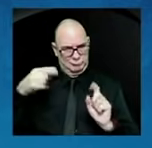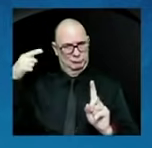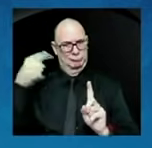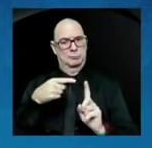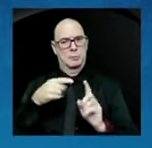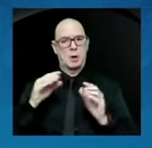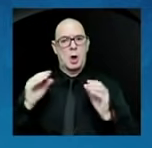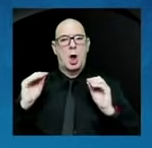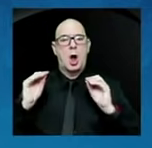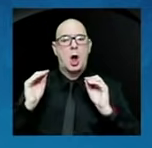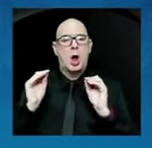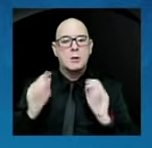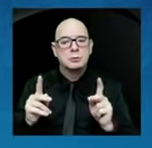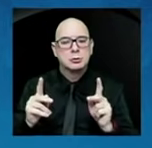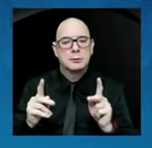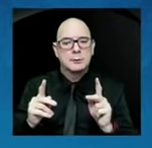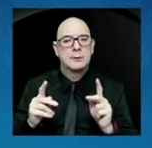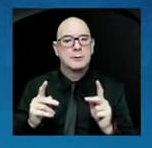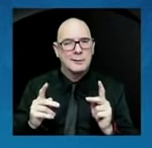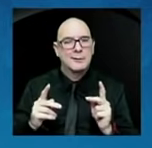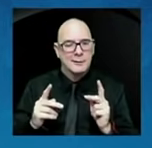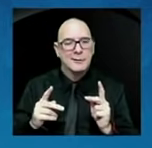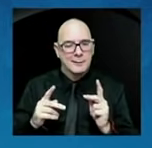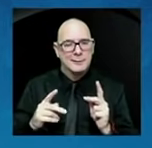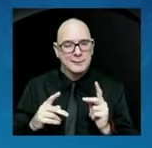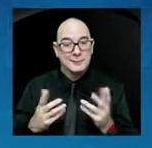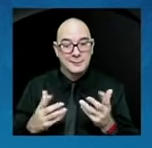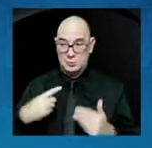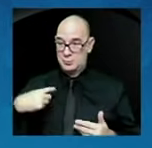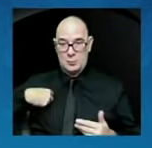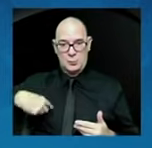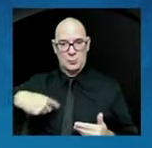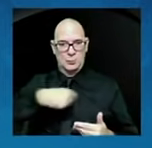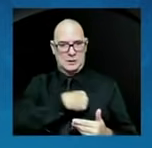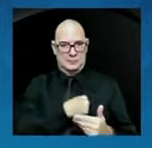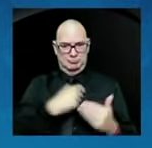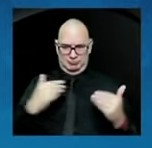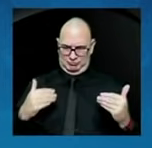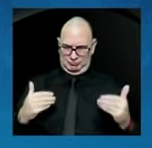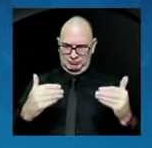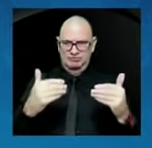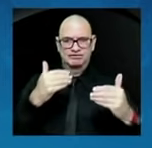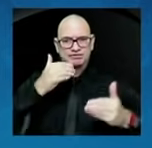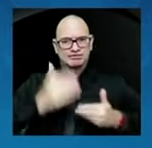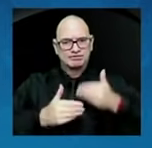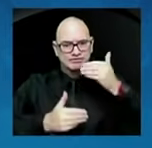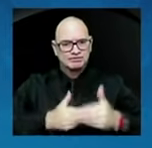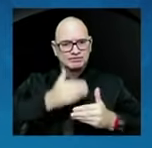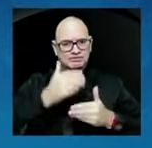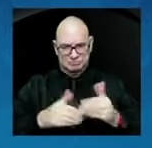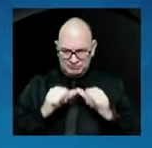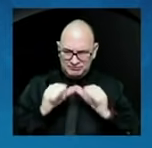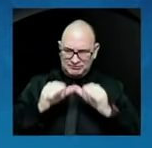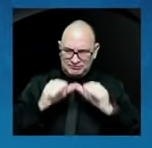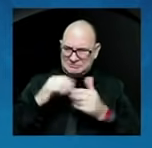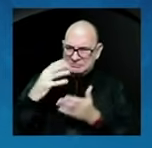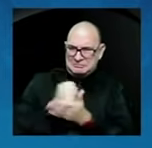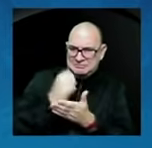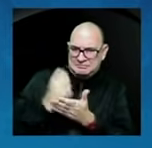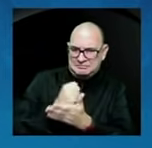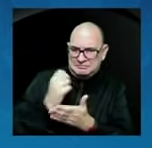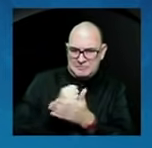FREEDOM IS ABOUT OPPOUT UNITY SO